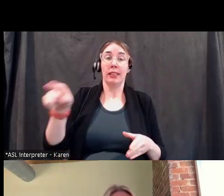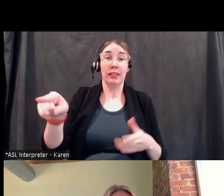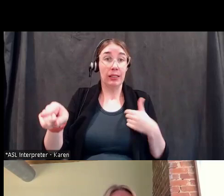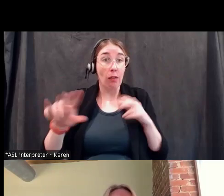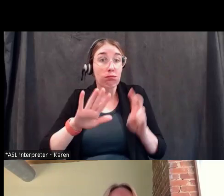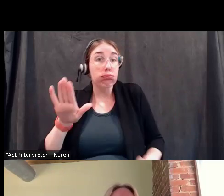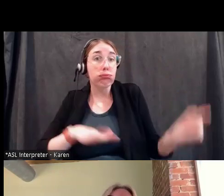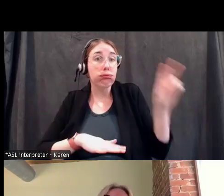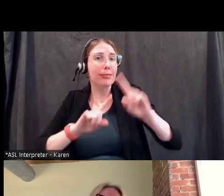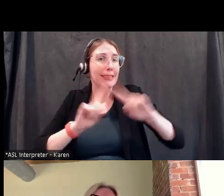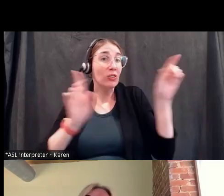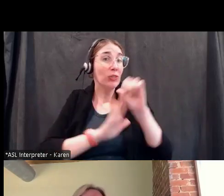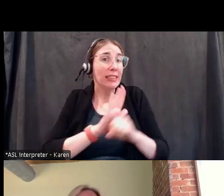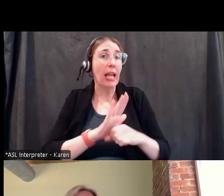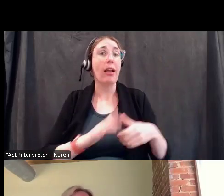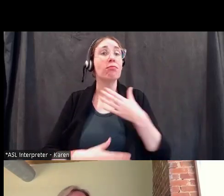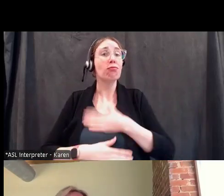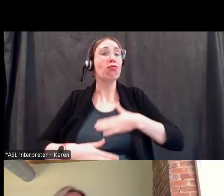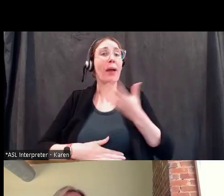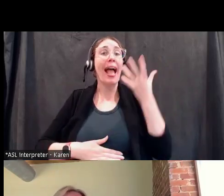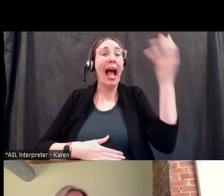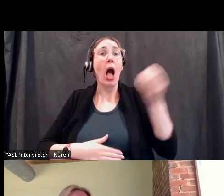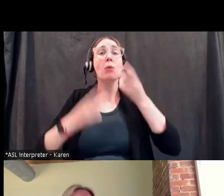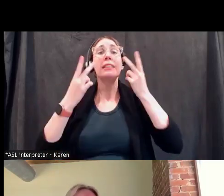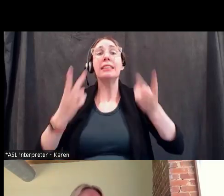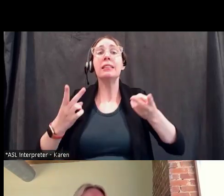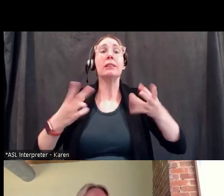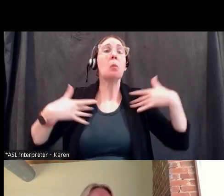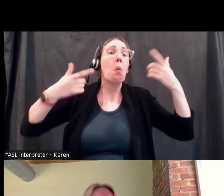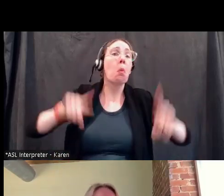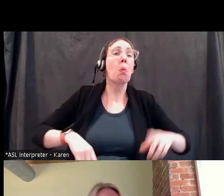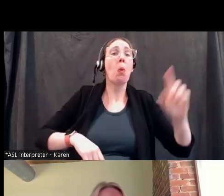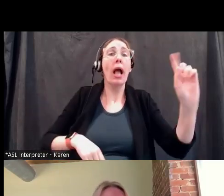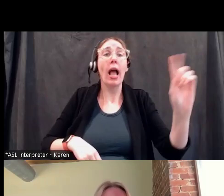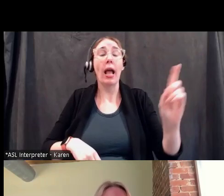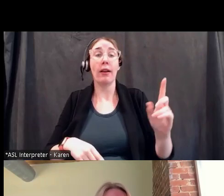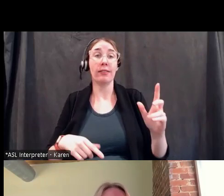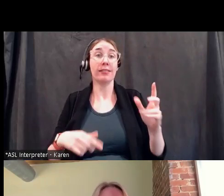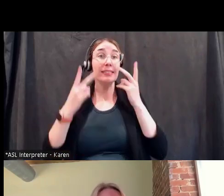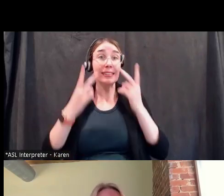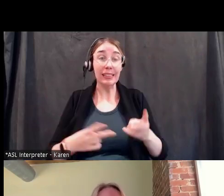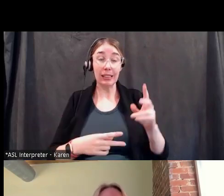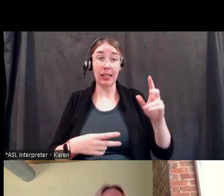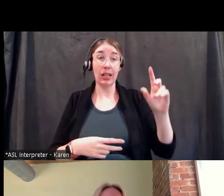what's going on so you can use this app and find the best wheelchair trails in Georgia.